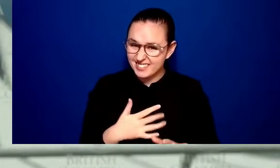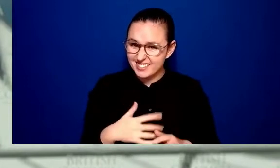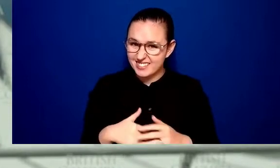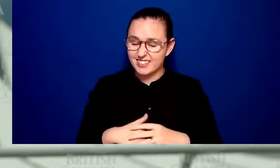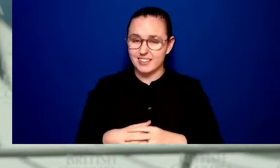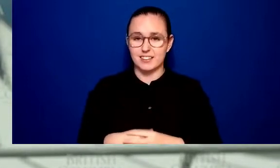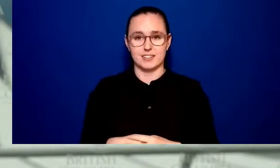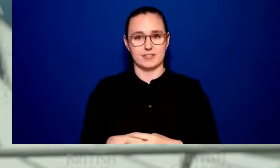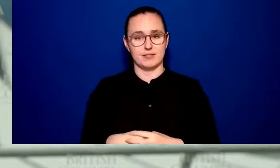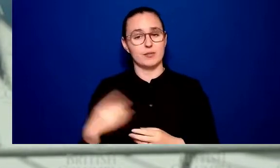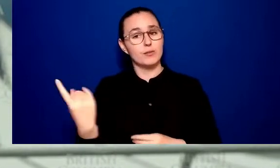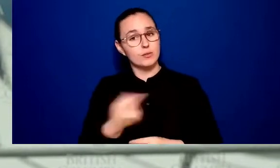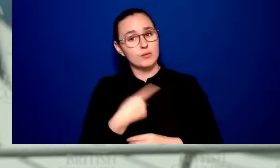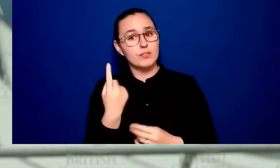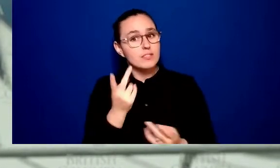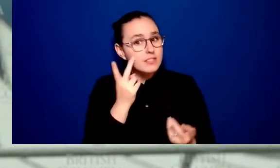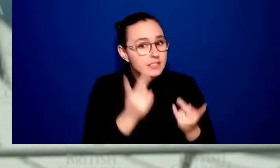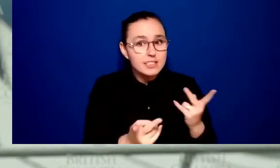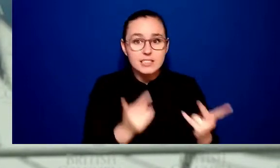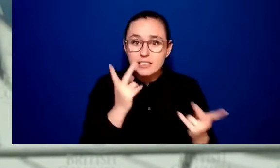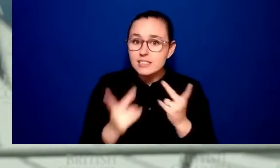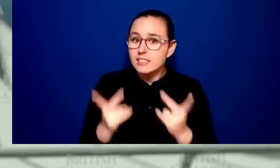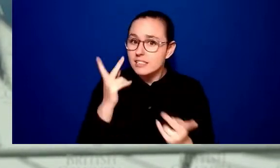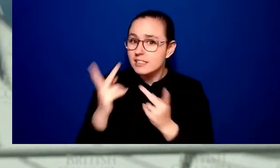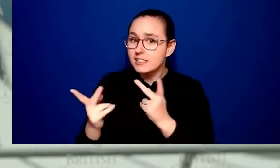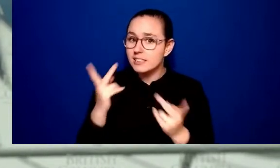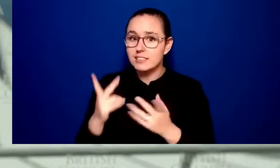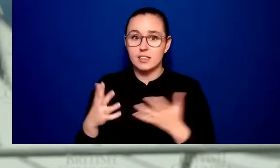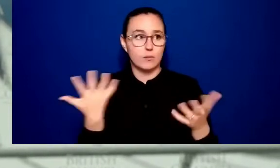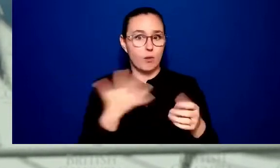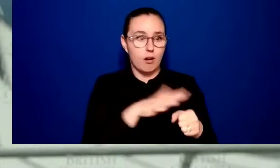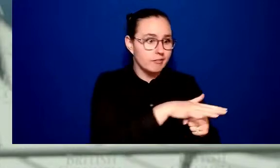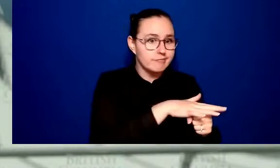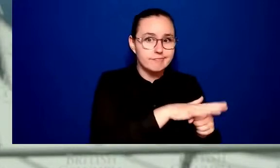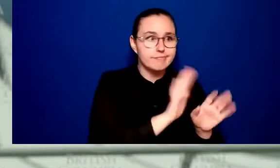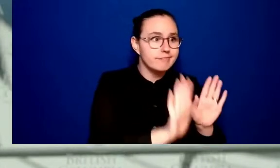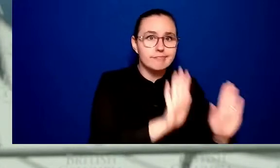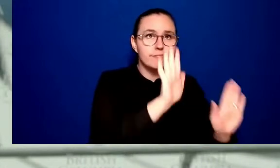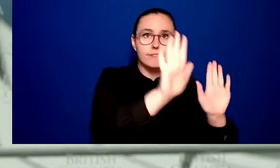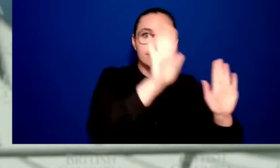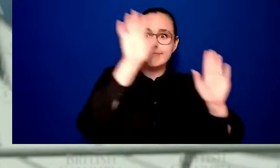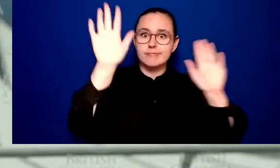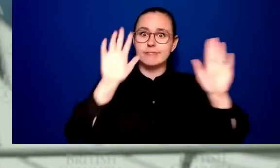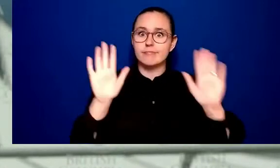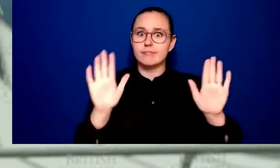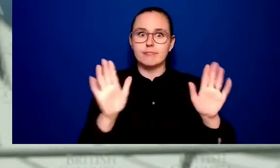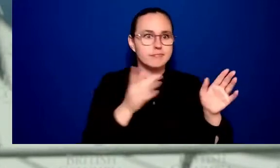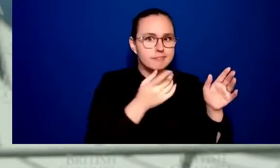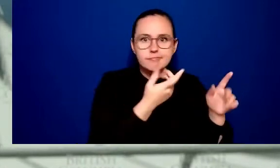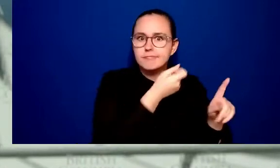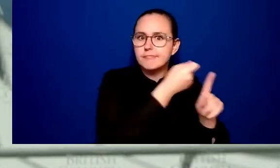are faced in different parts of our problems. Province The